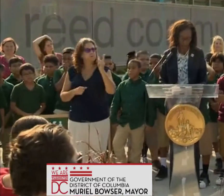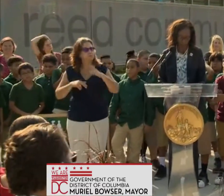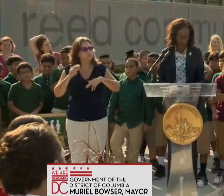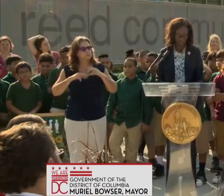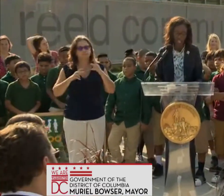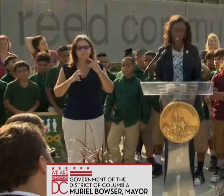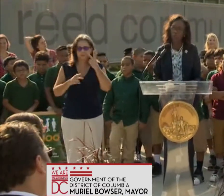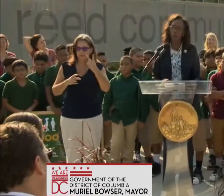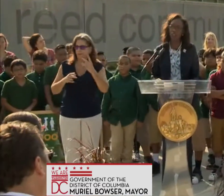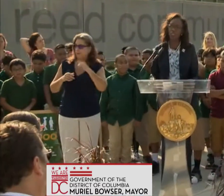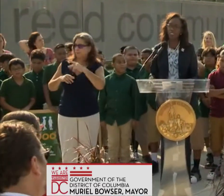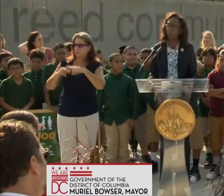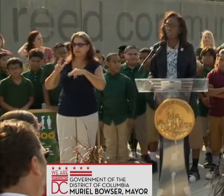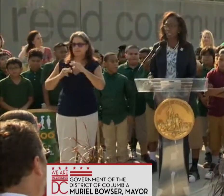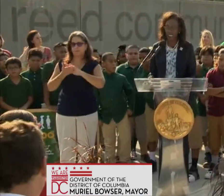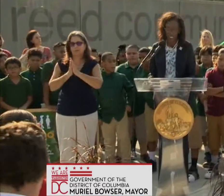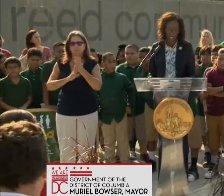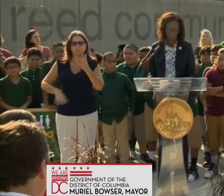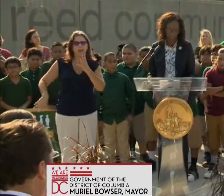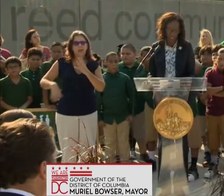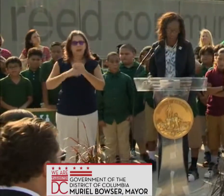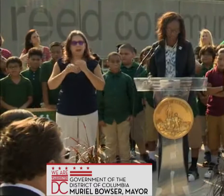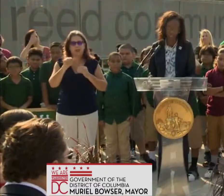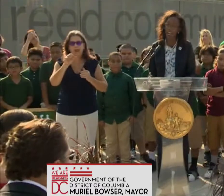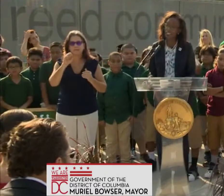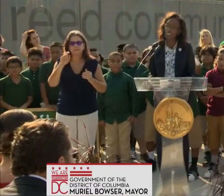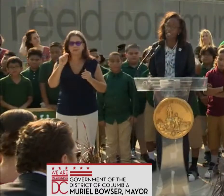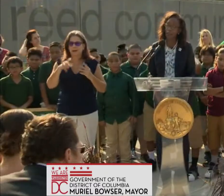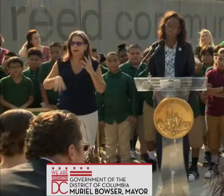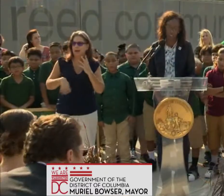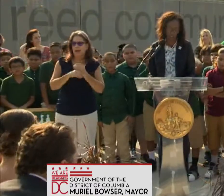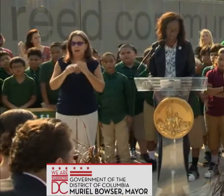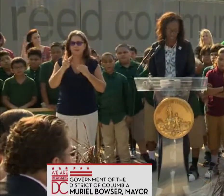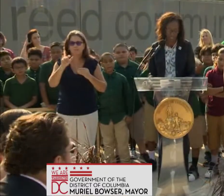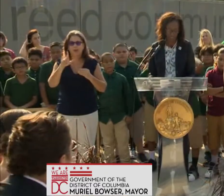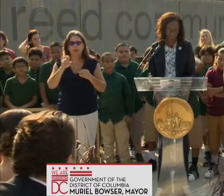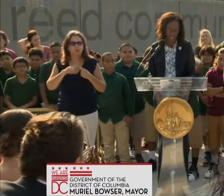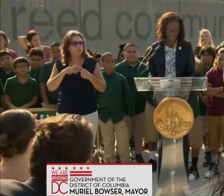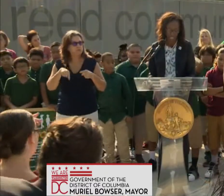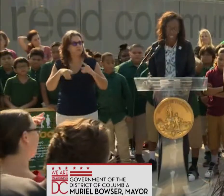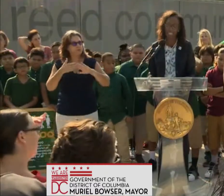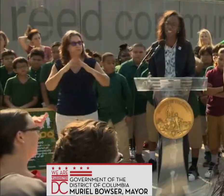the work we do at dgs begins with a concept it goes to design and then